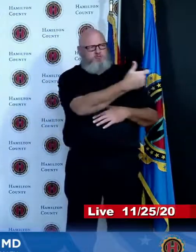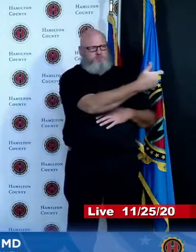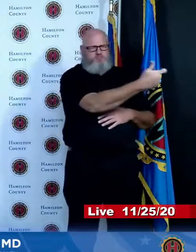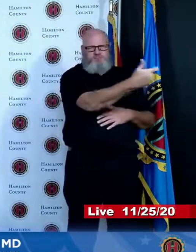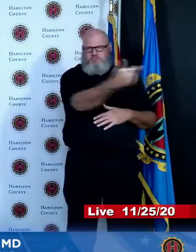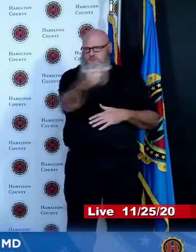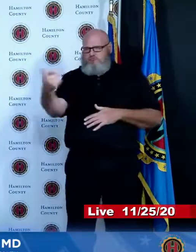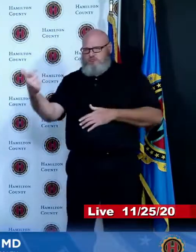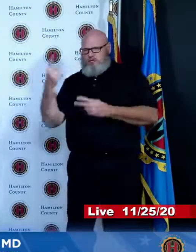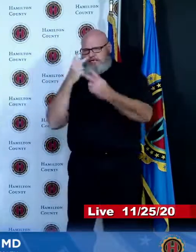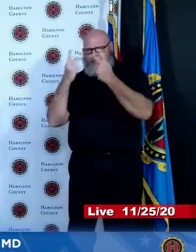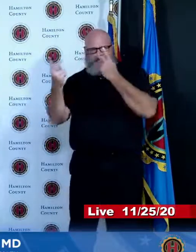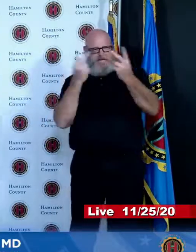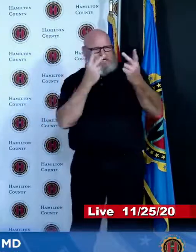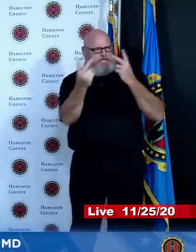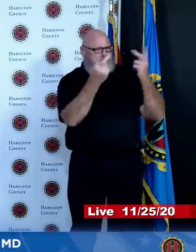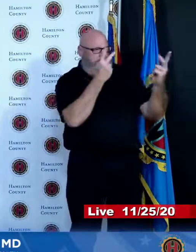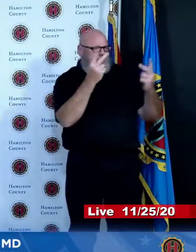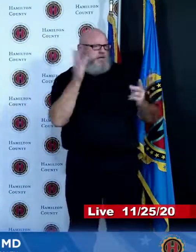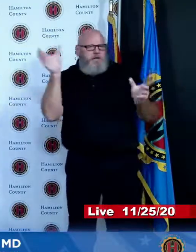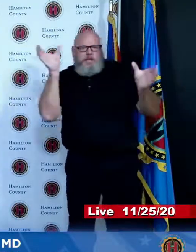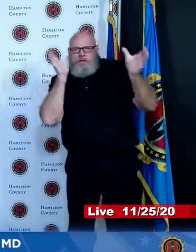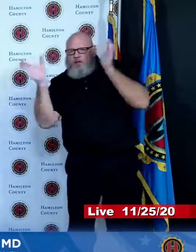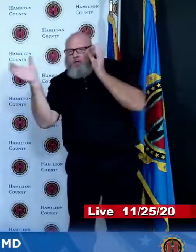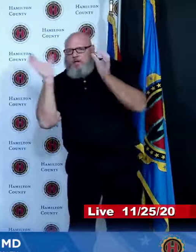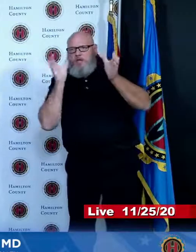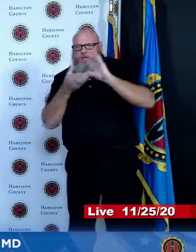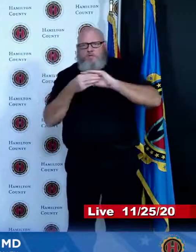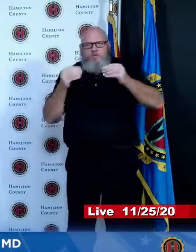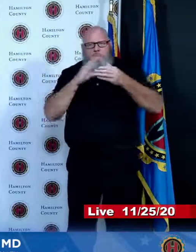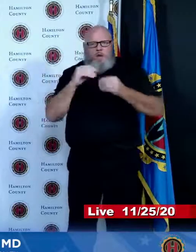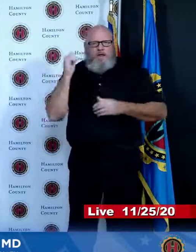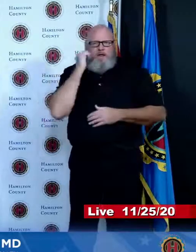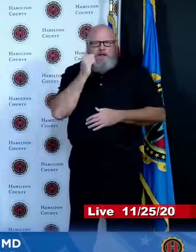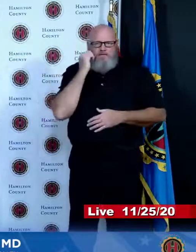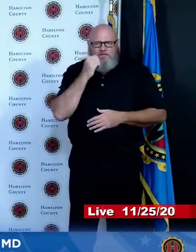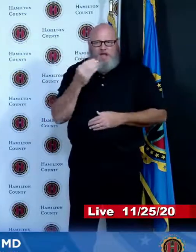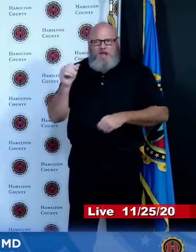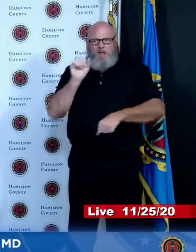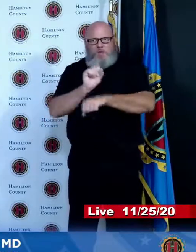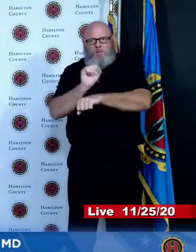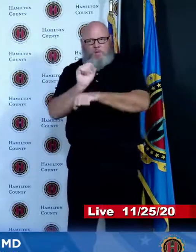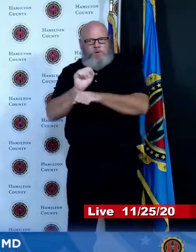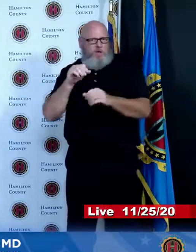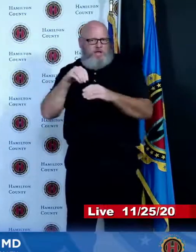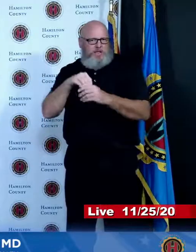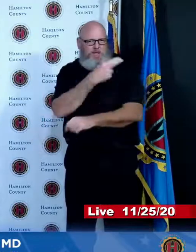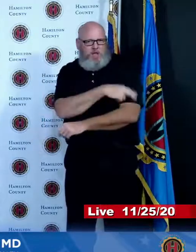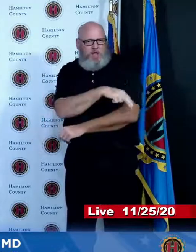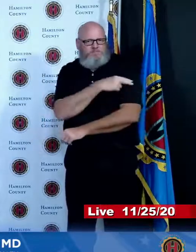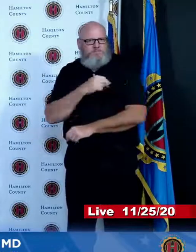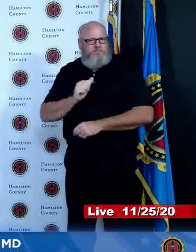but I also as part of my job work in a hospital including working on Covid floors and